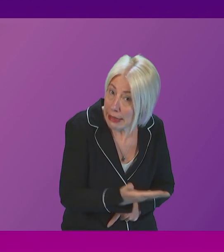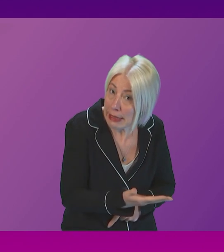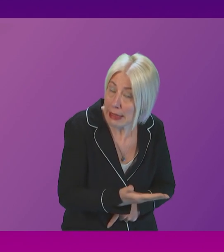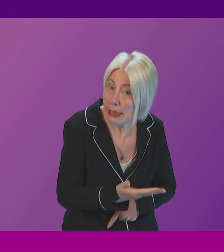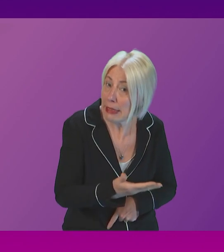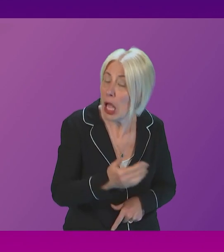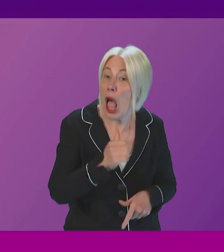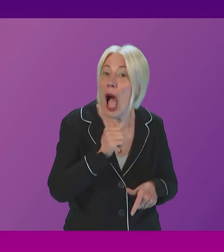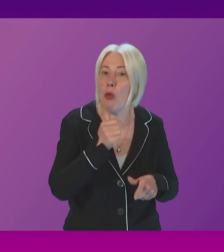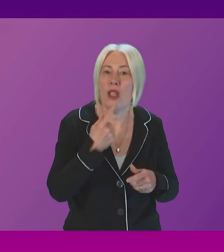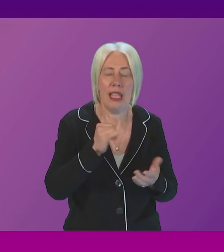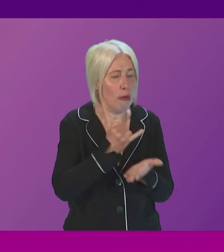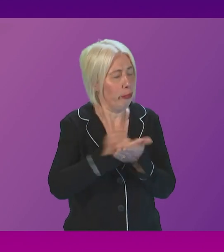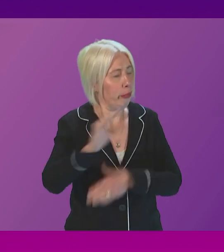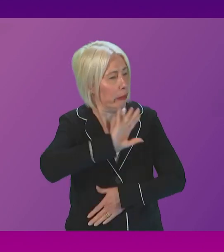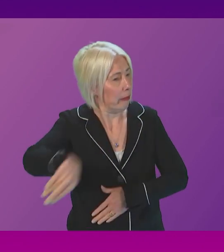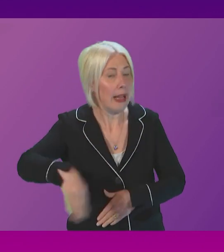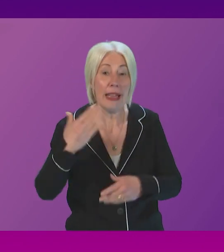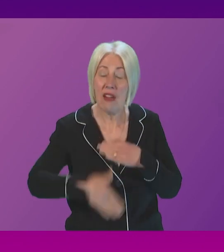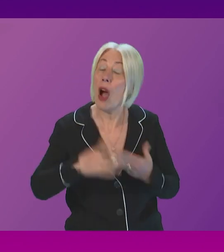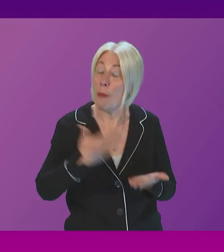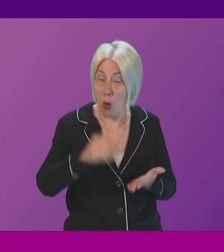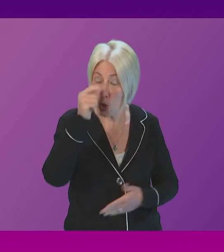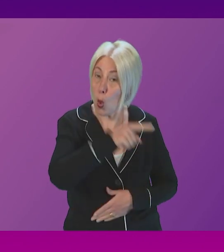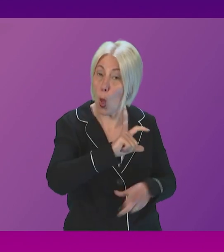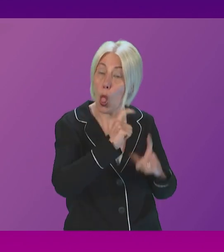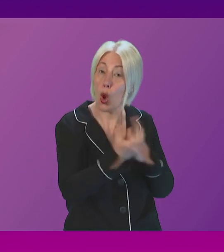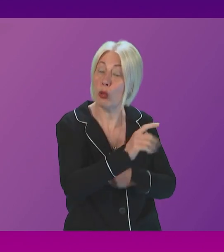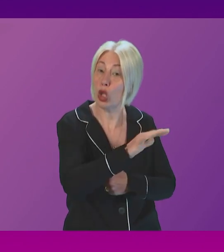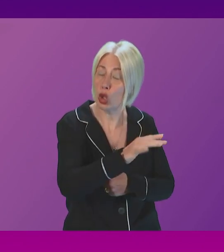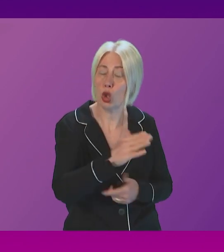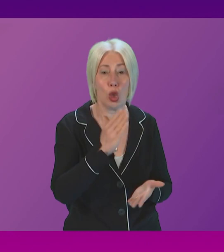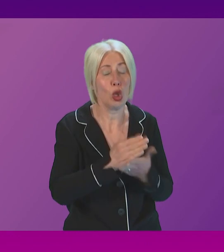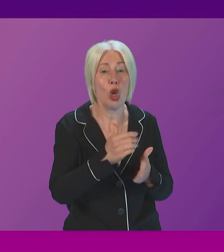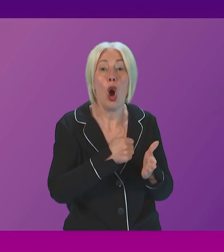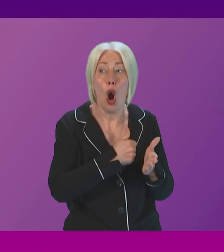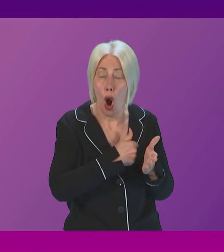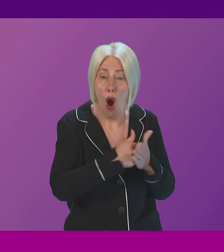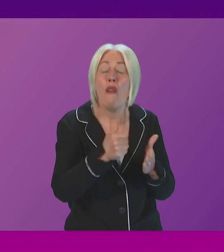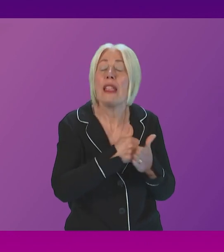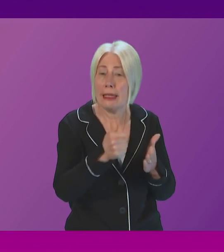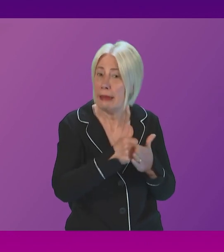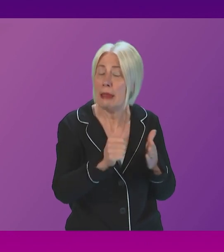off the table—because we know that the community in South Uist is often affected when there is